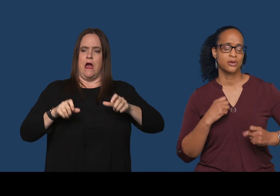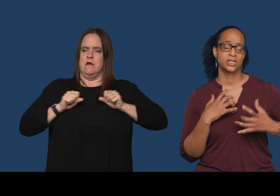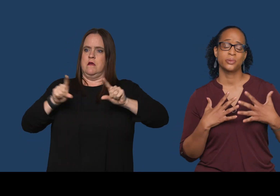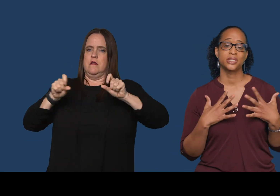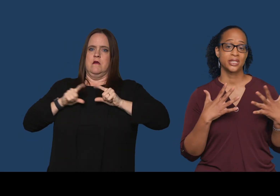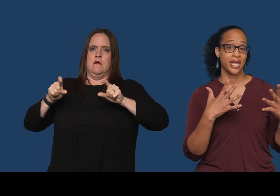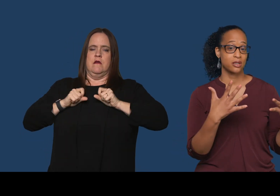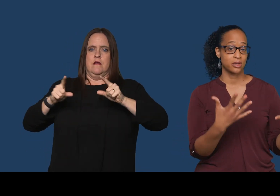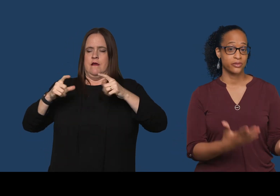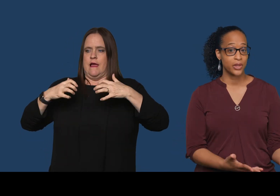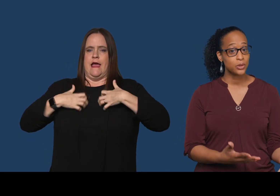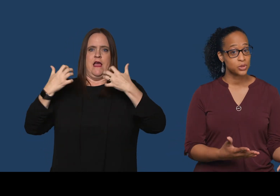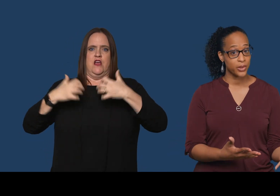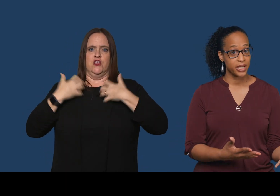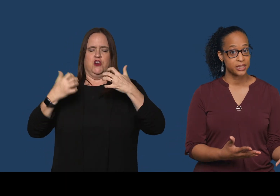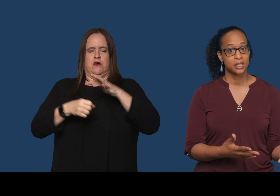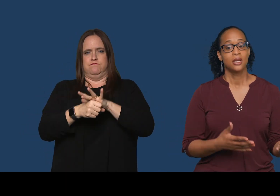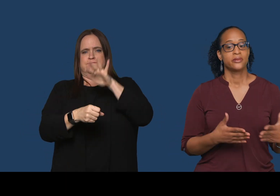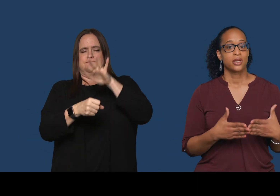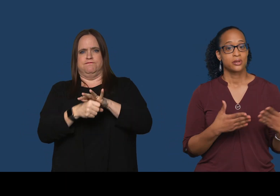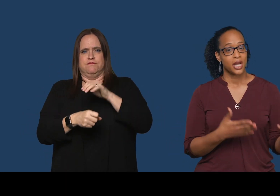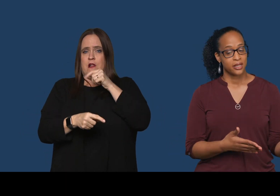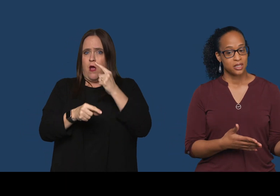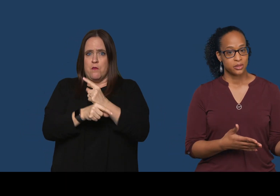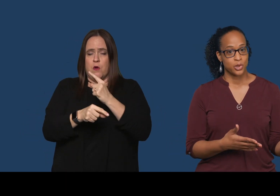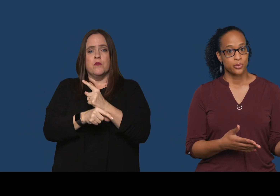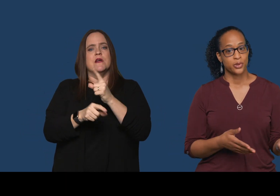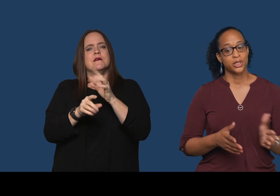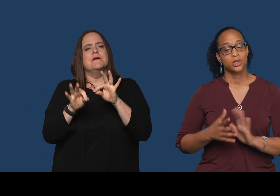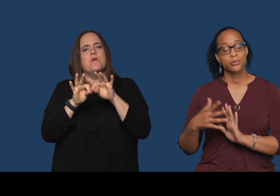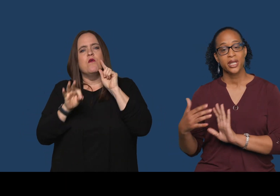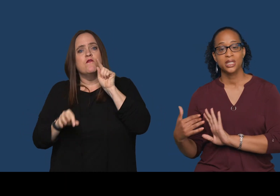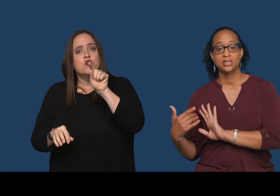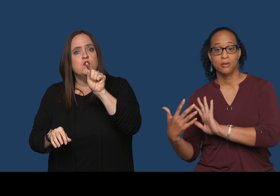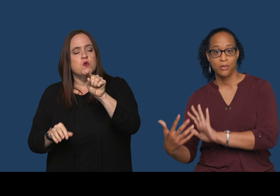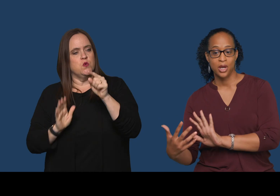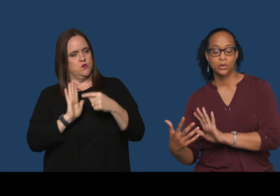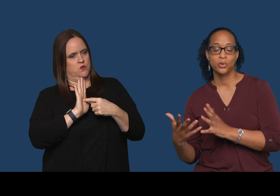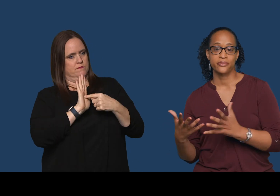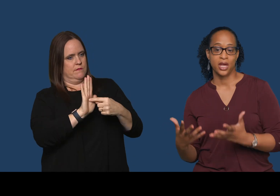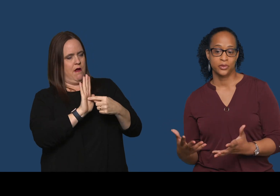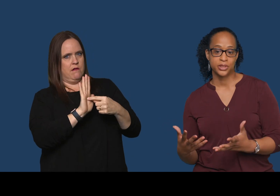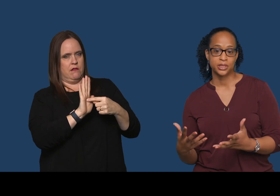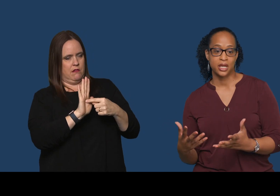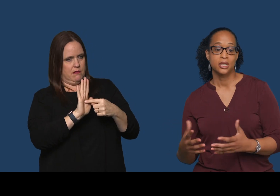expressing anger in those ways that are not as appropriate, you may need to model what that looks like.